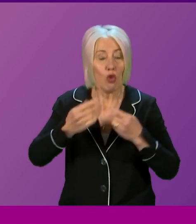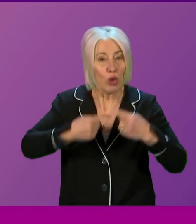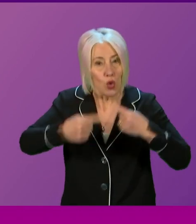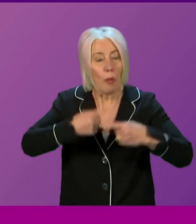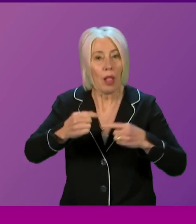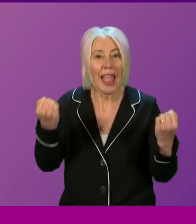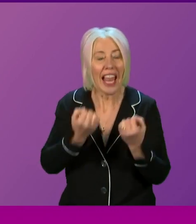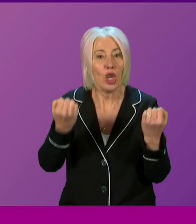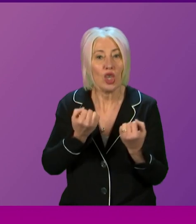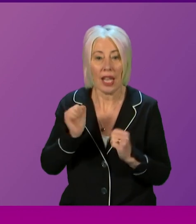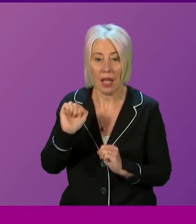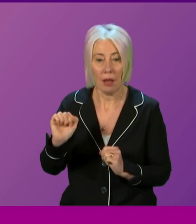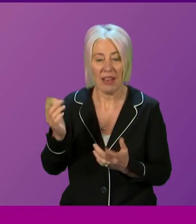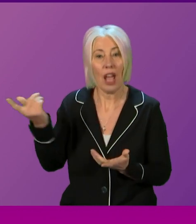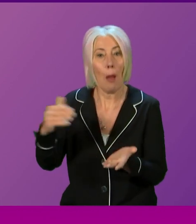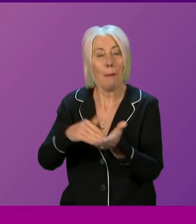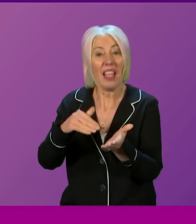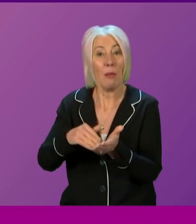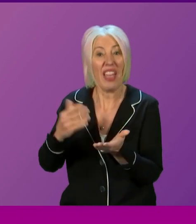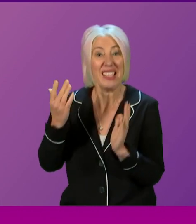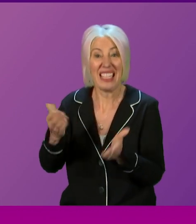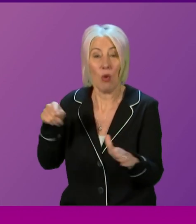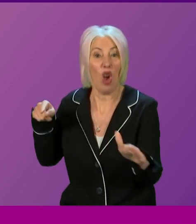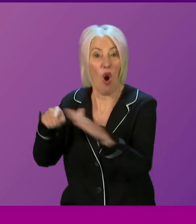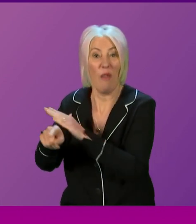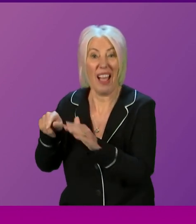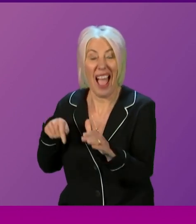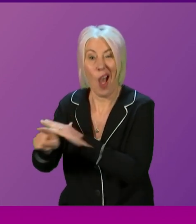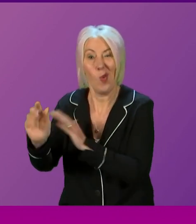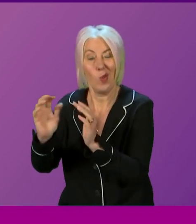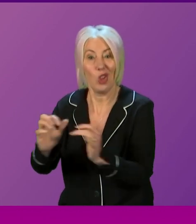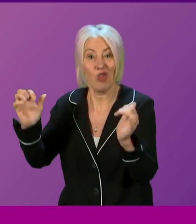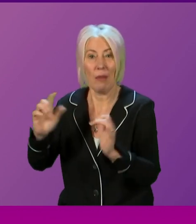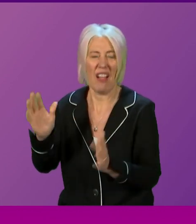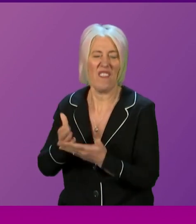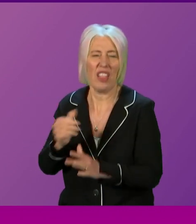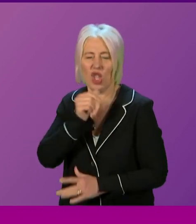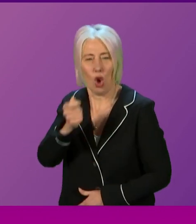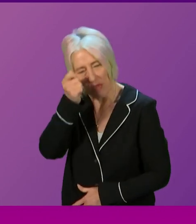that Michael Matheson is leaving the chamber at this stage. I find that disrespectful.